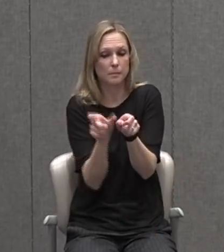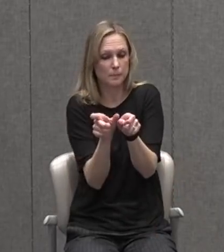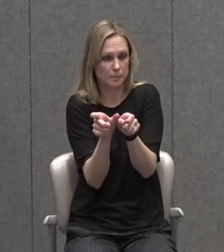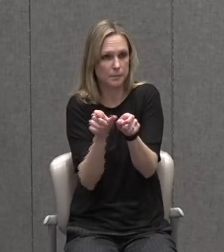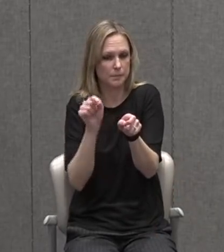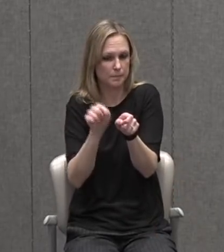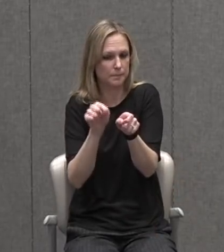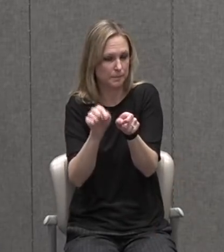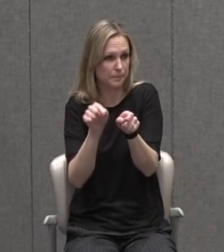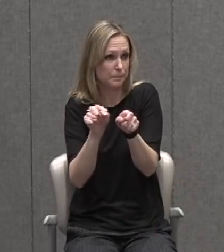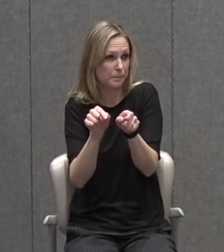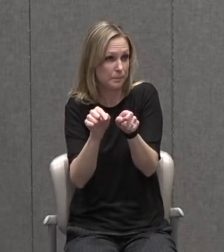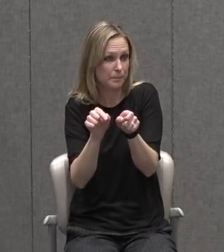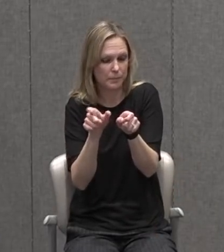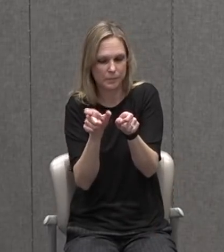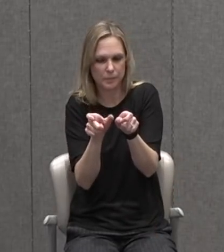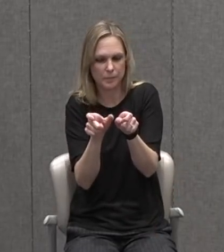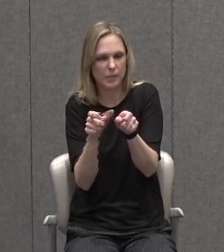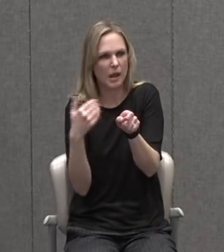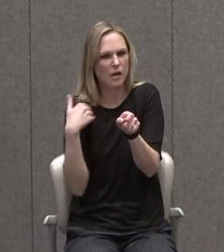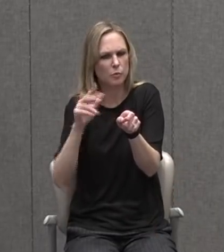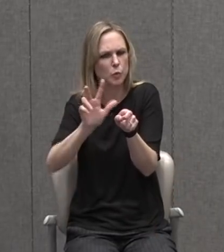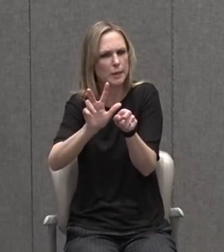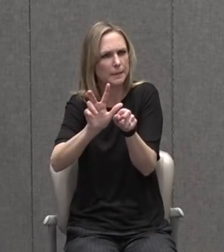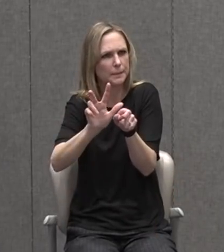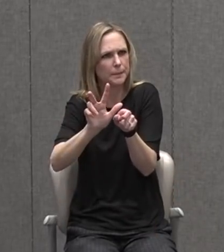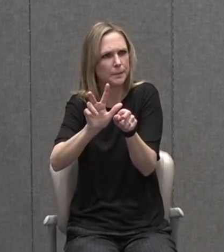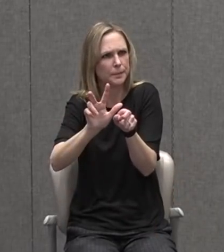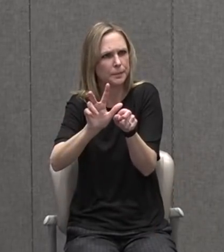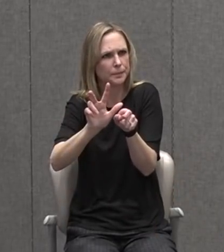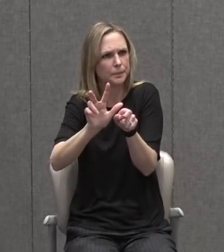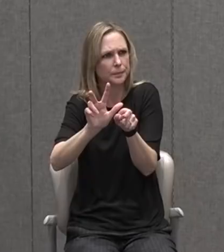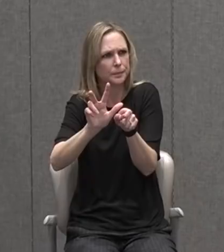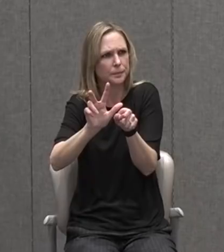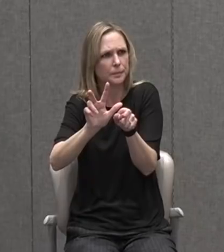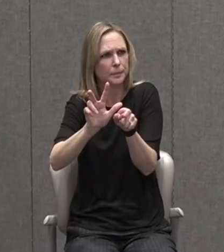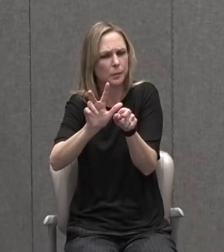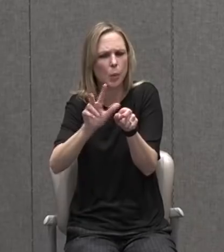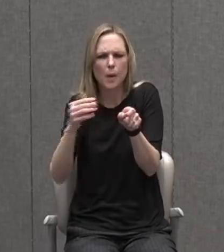In my tenths place right now I have a three. If I was looking for something that was more,